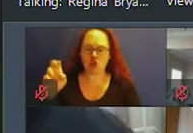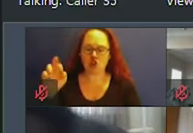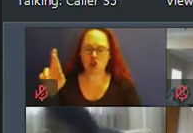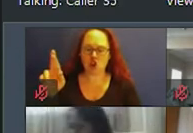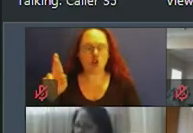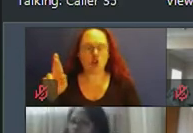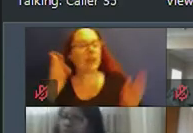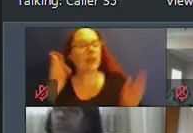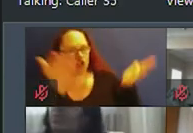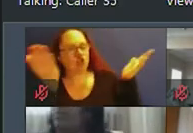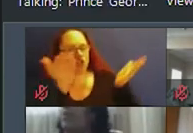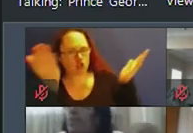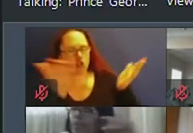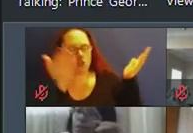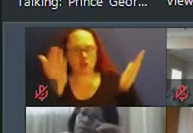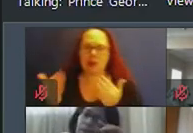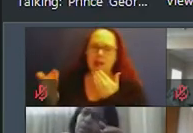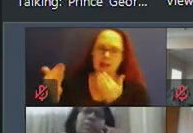Here wonderful Regina Ryan.